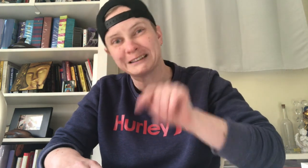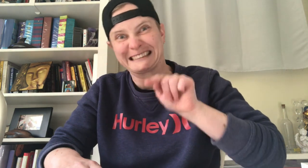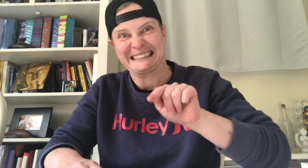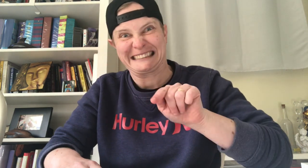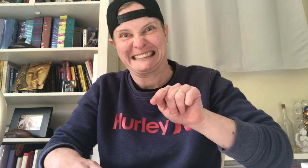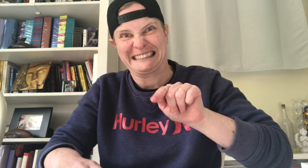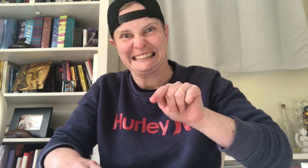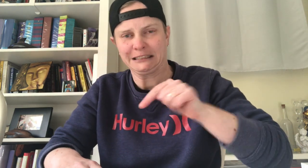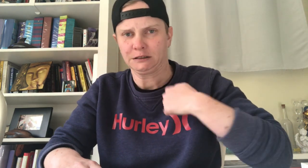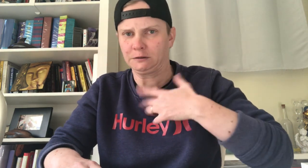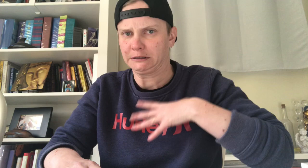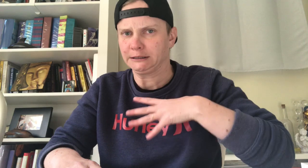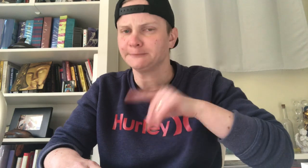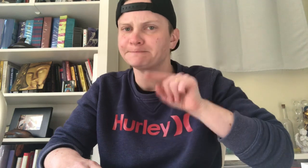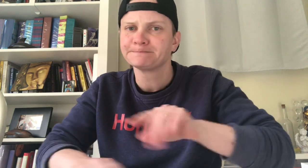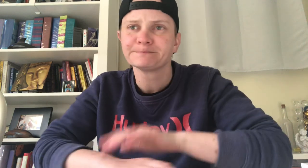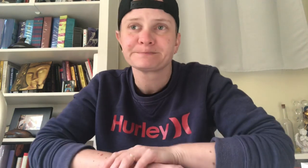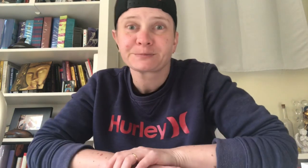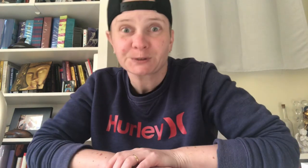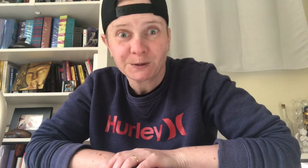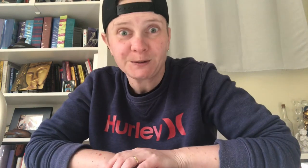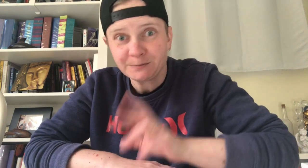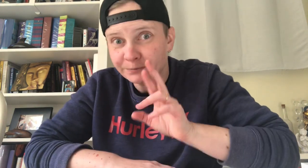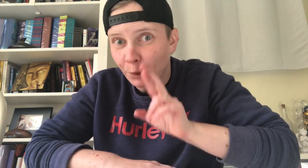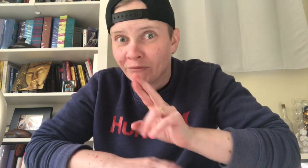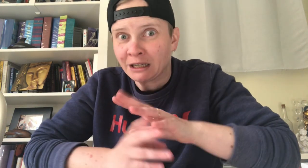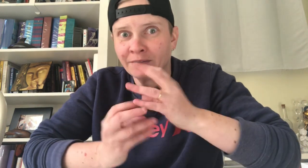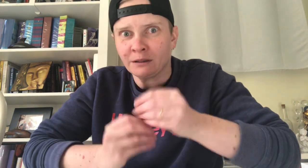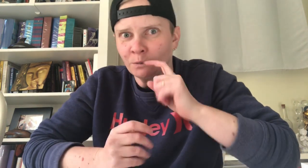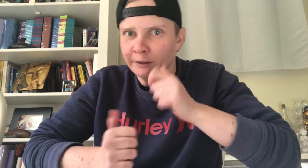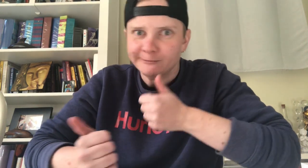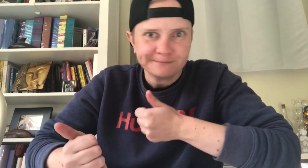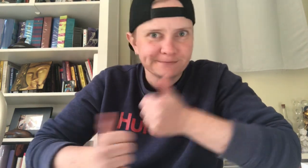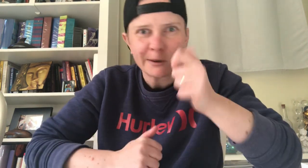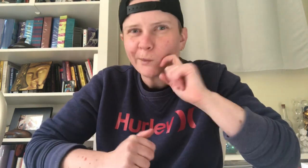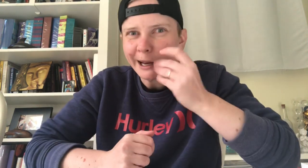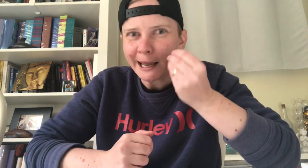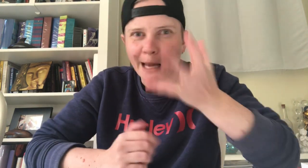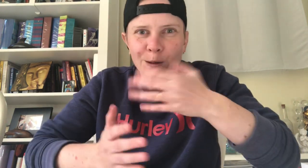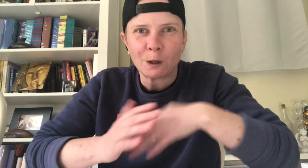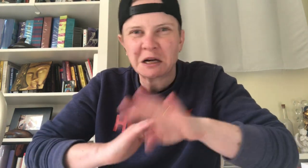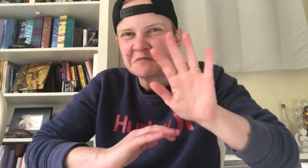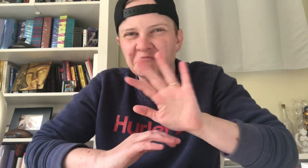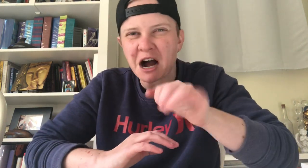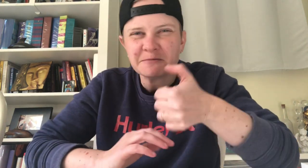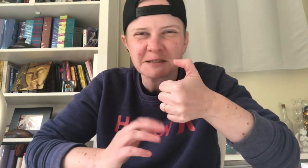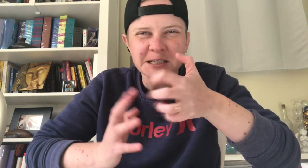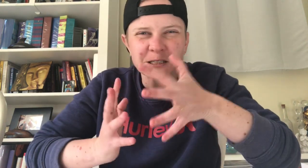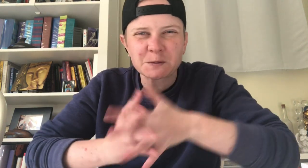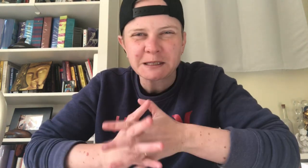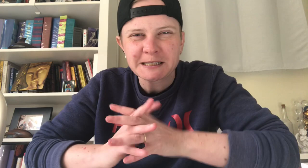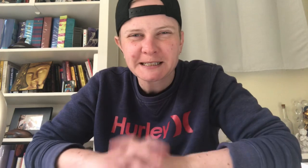That's exactly what I wanted! So hopefully everything will go smooth for me so I'll let you know in about 6 weeks time!